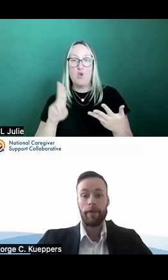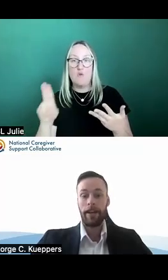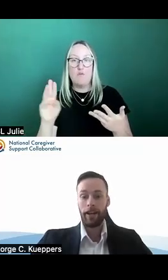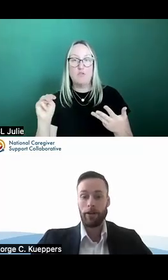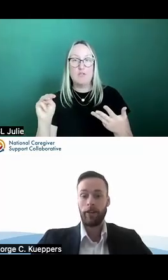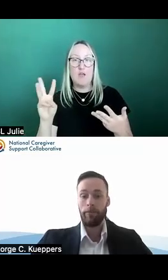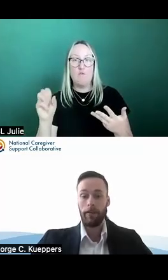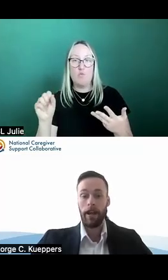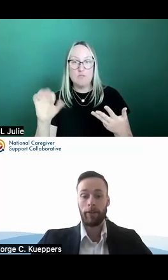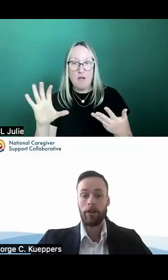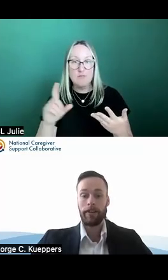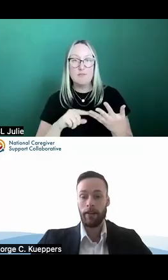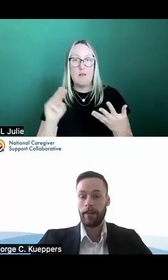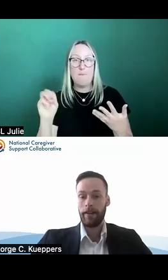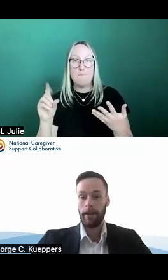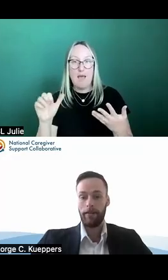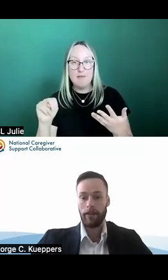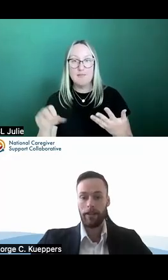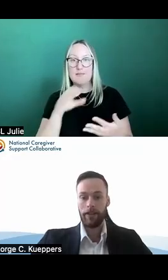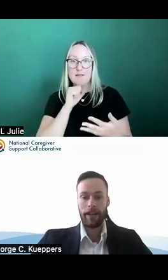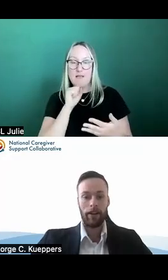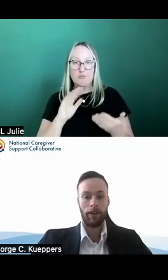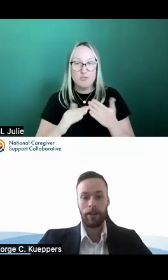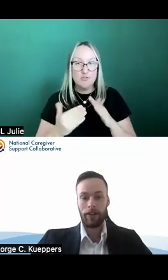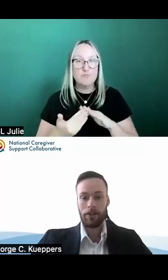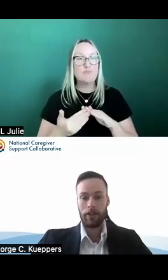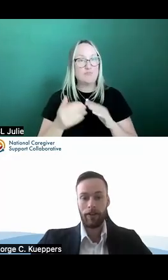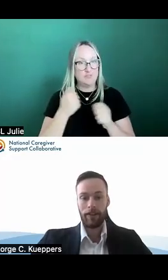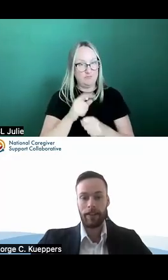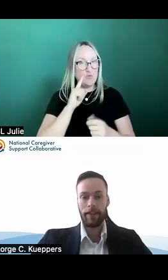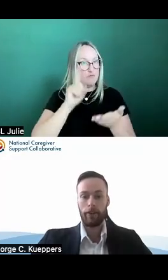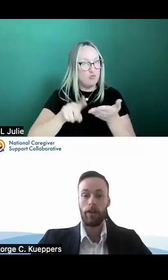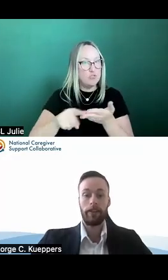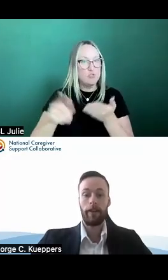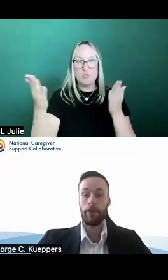by an expert Steering Committee of leaders in caregiving research and services as well as a